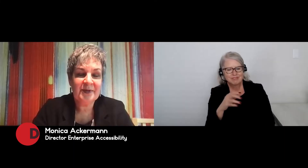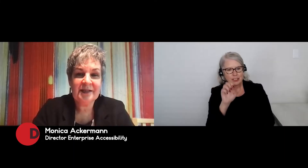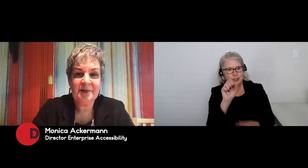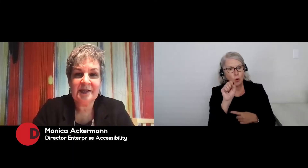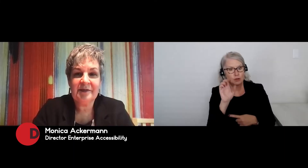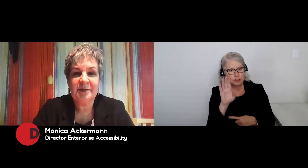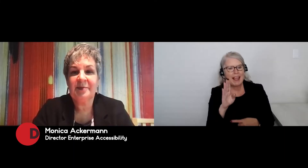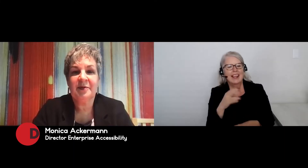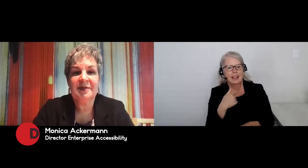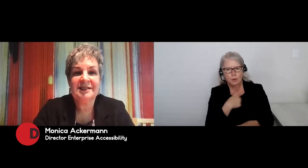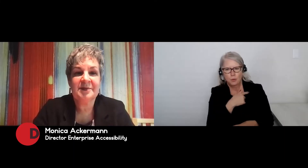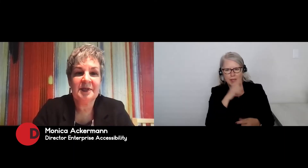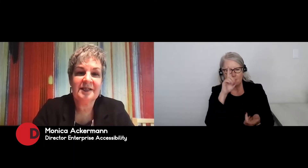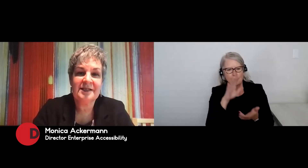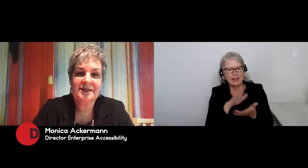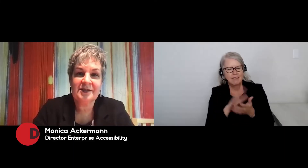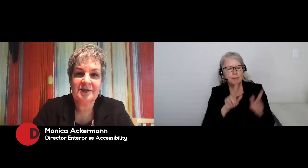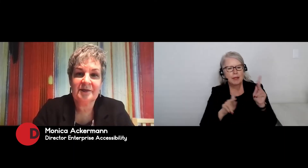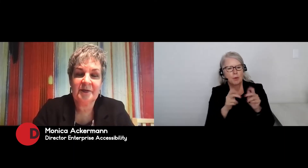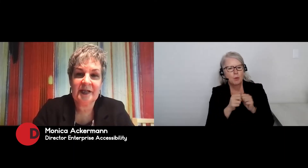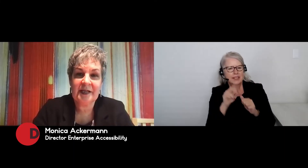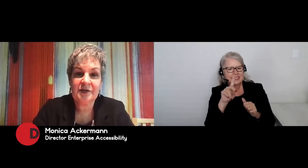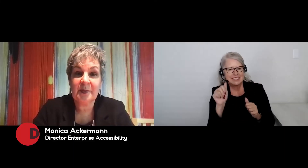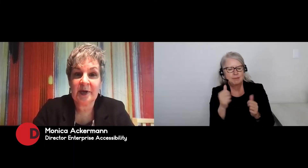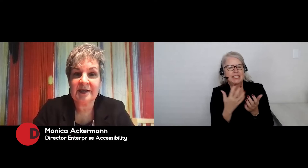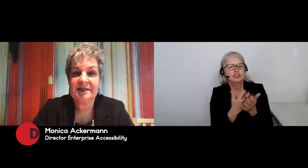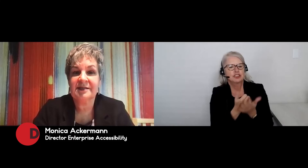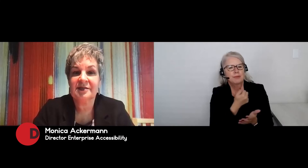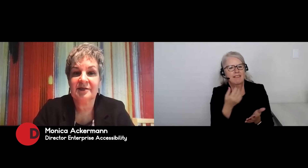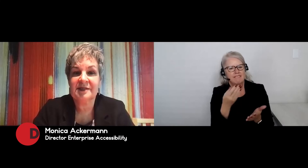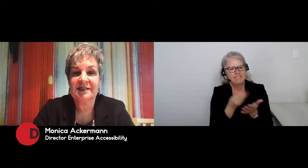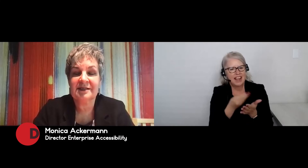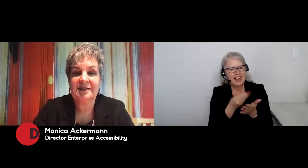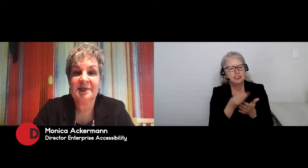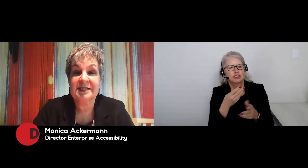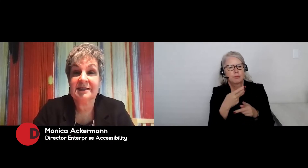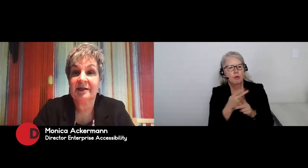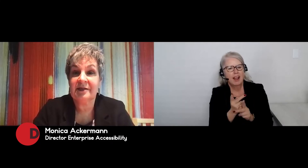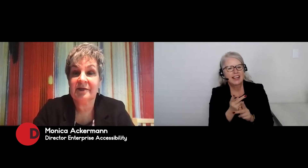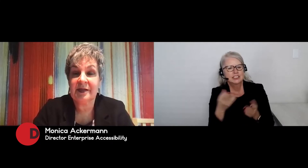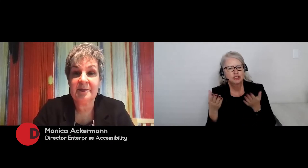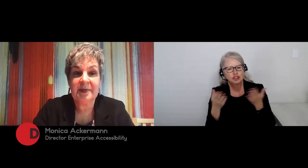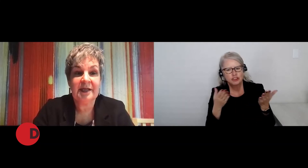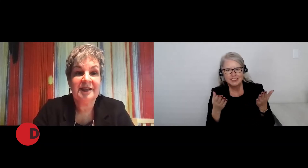At Scotiabank, we believe people with disabilities should be able to